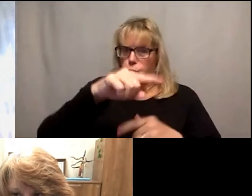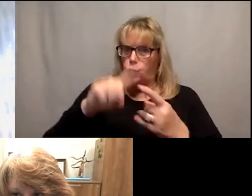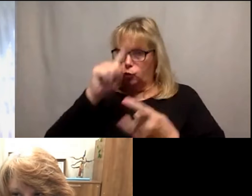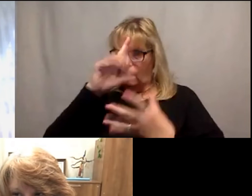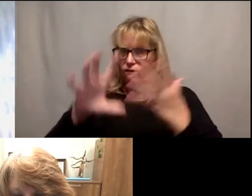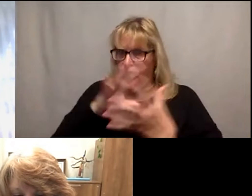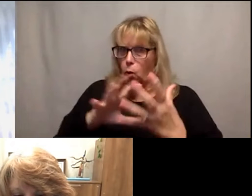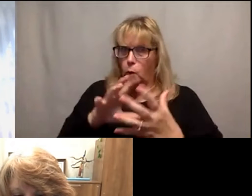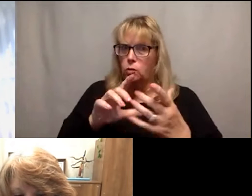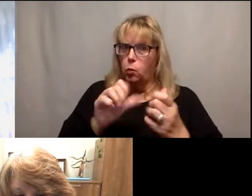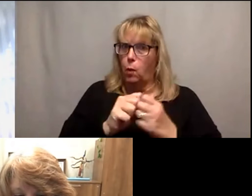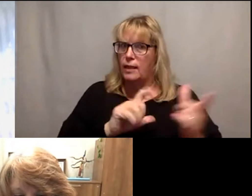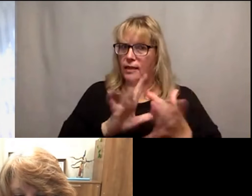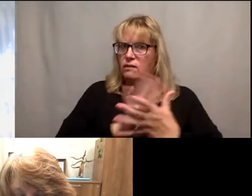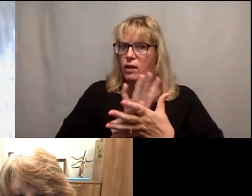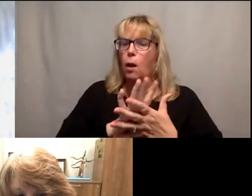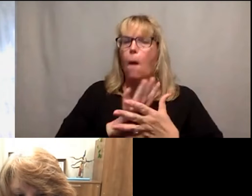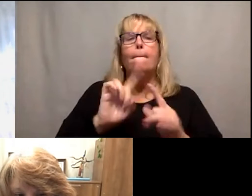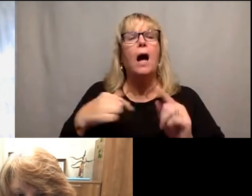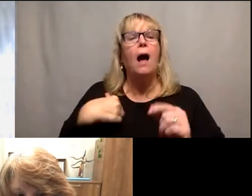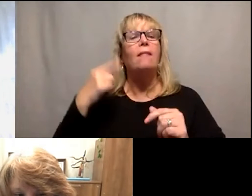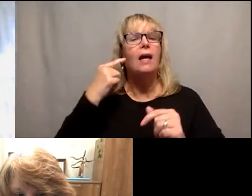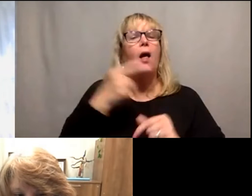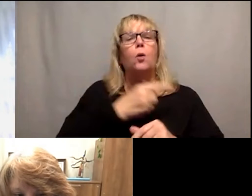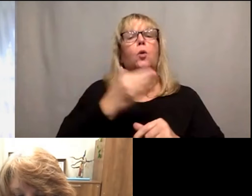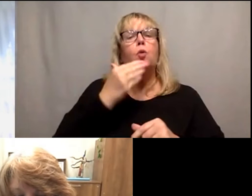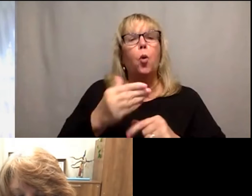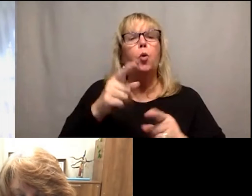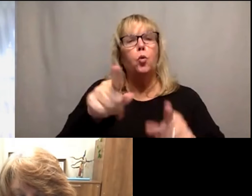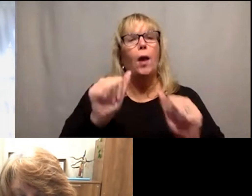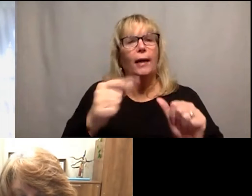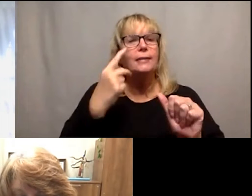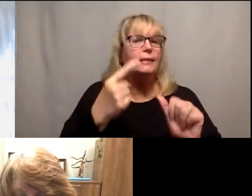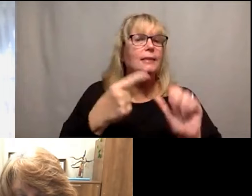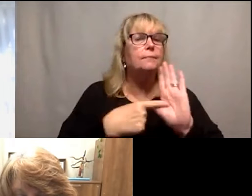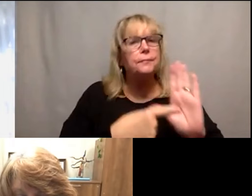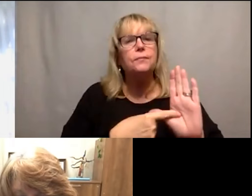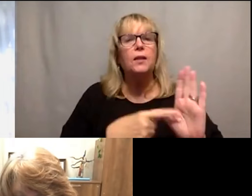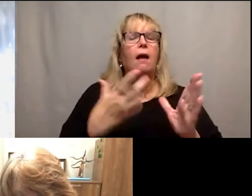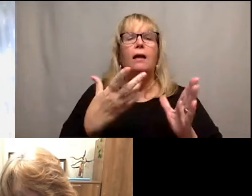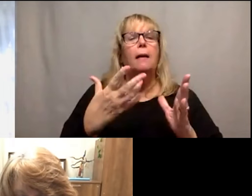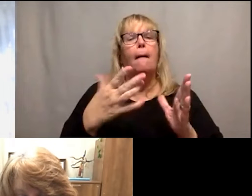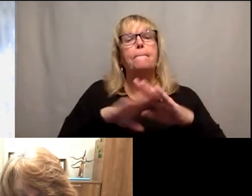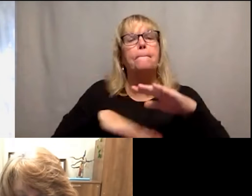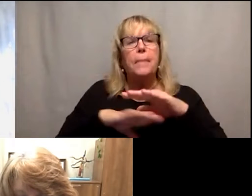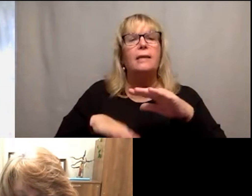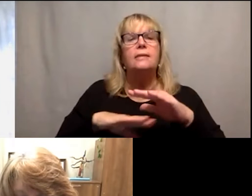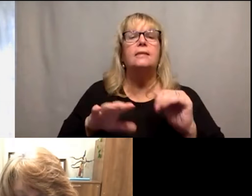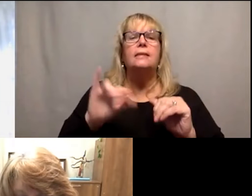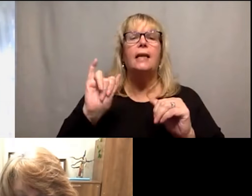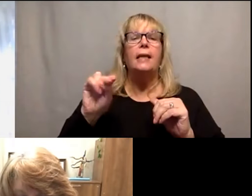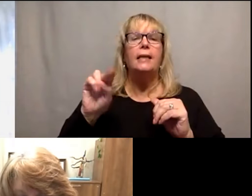think it's a good good for everybody to see the basic Indiana Voc rehab services video